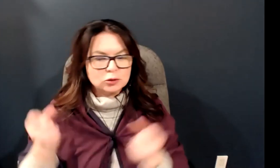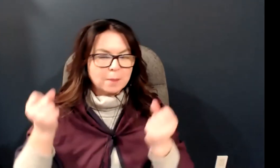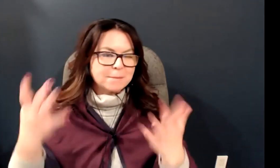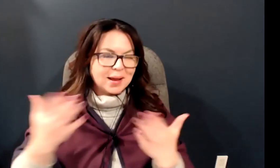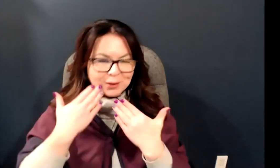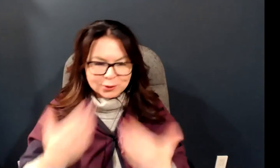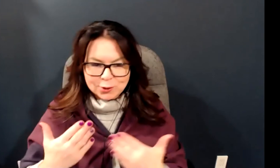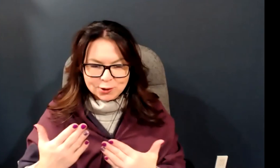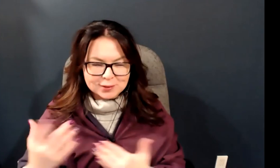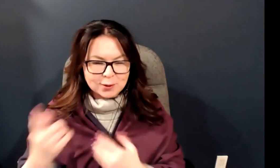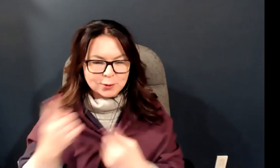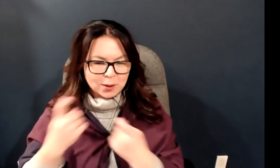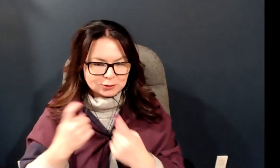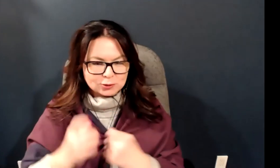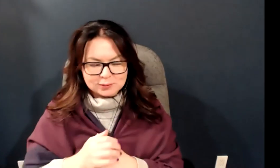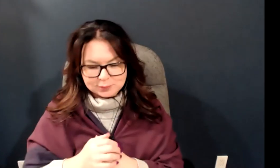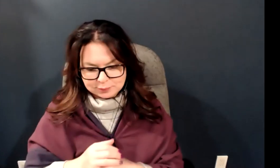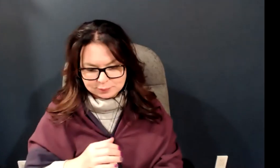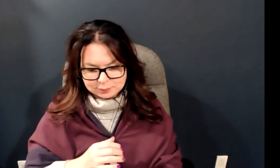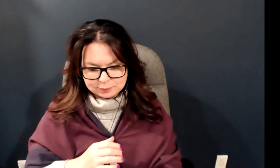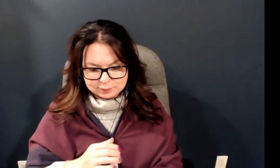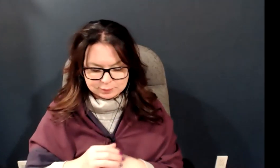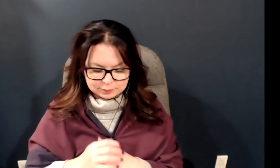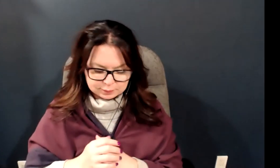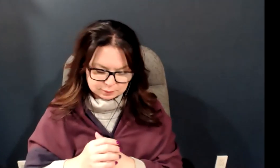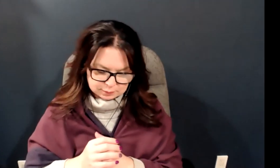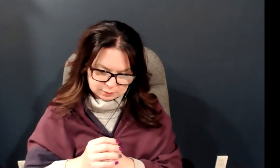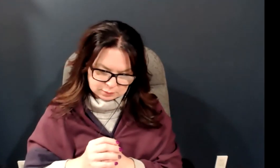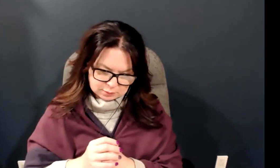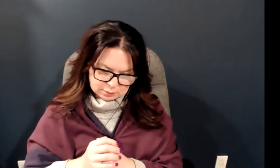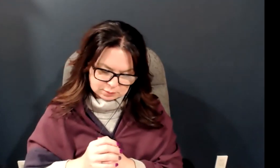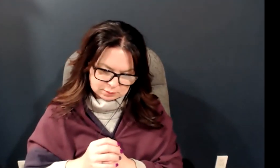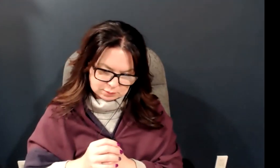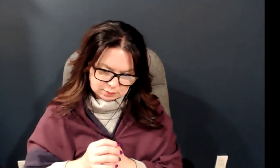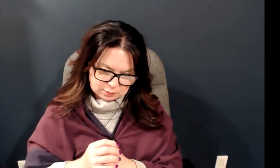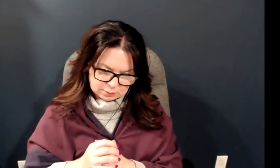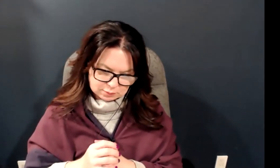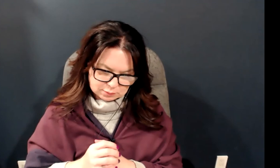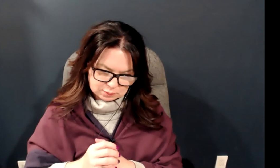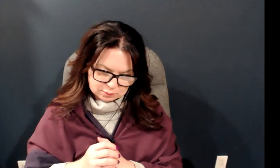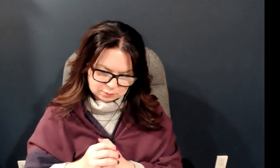necessary for the senators in the various areas of the country, to support that bill